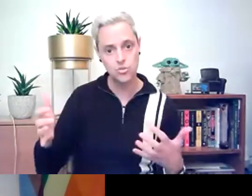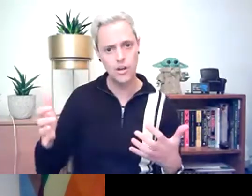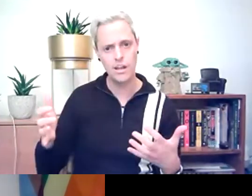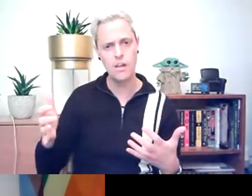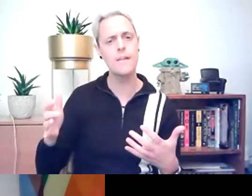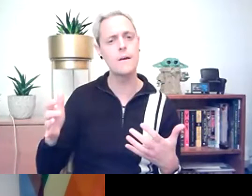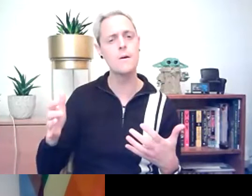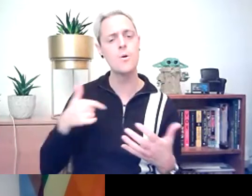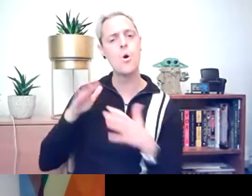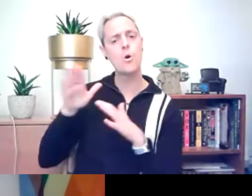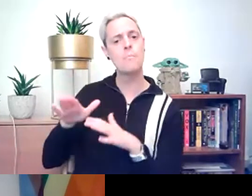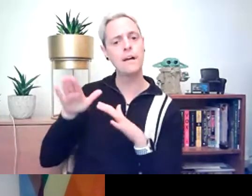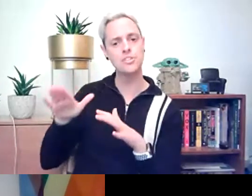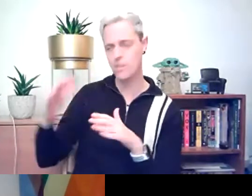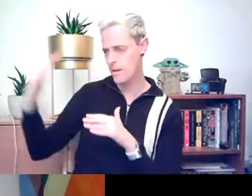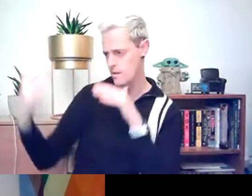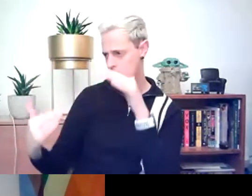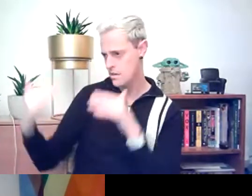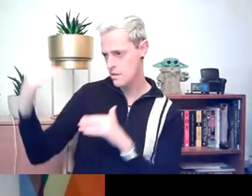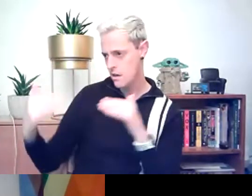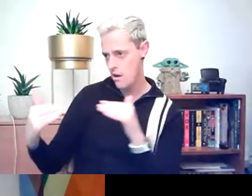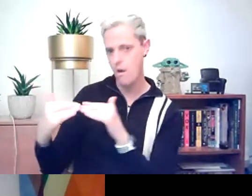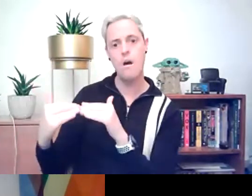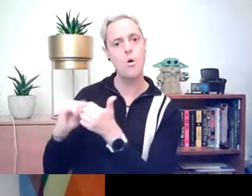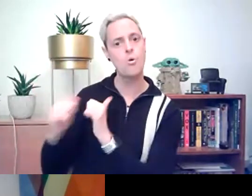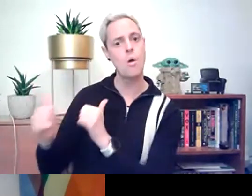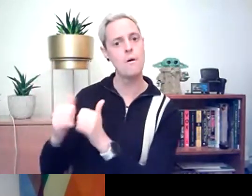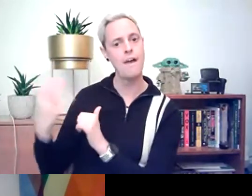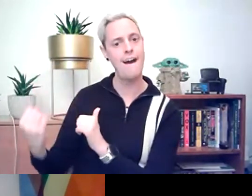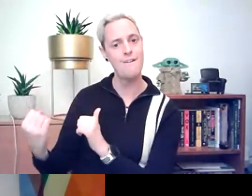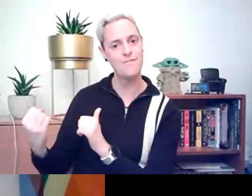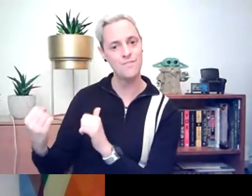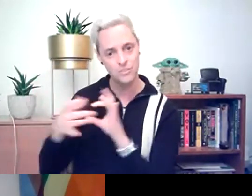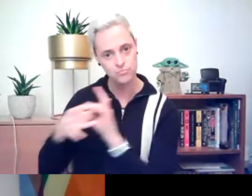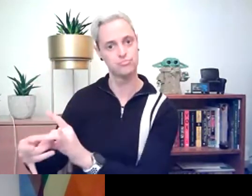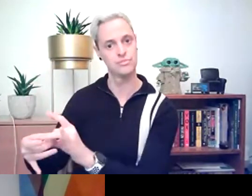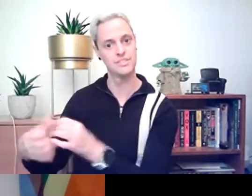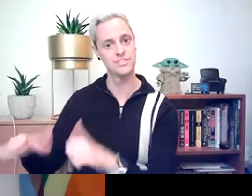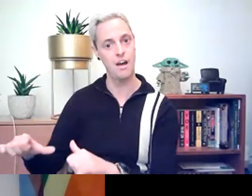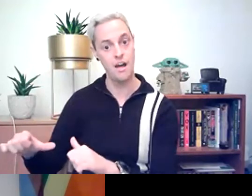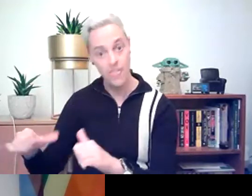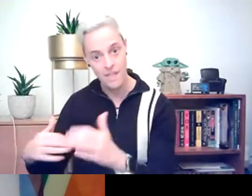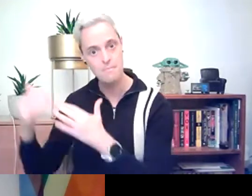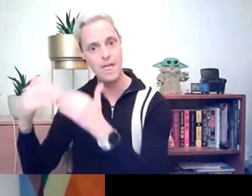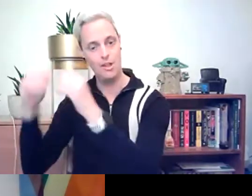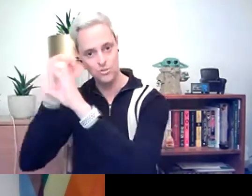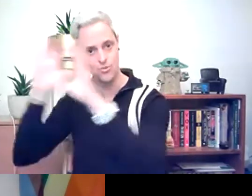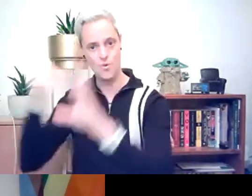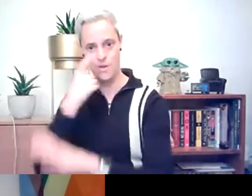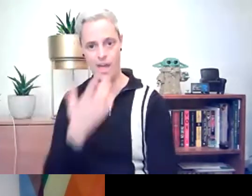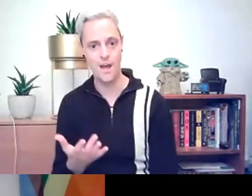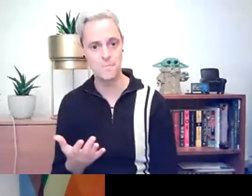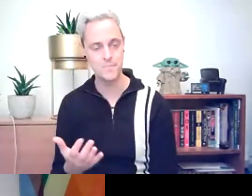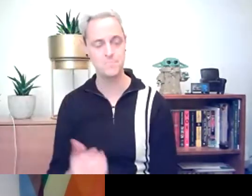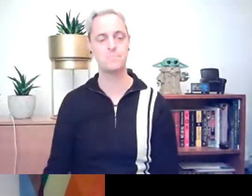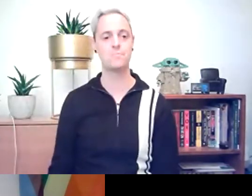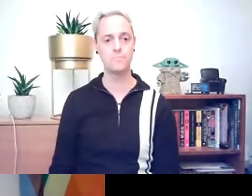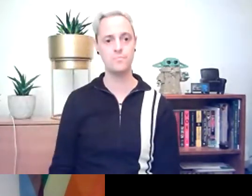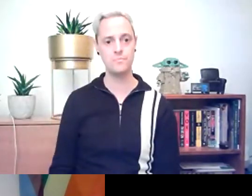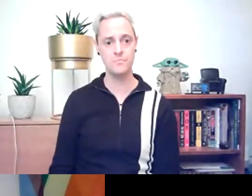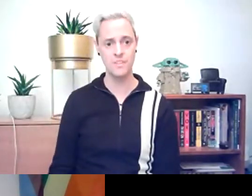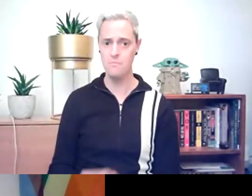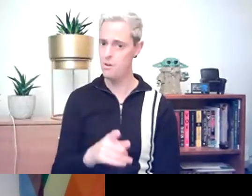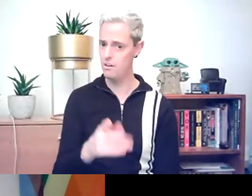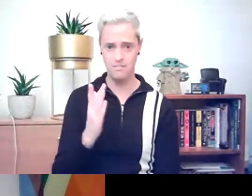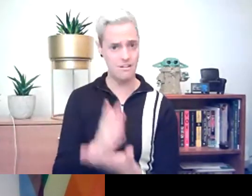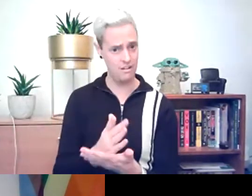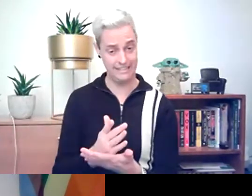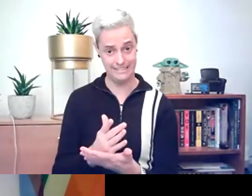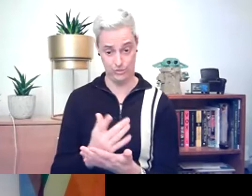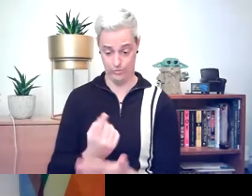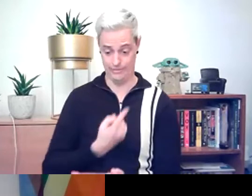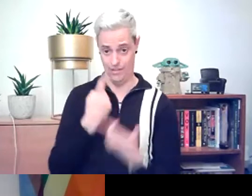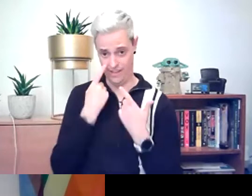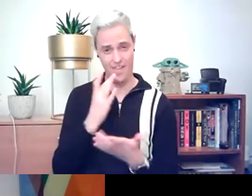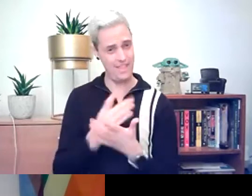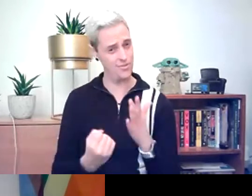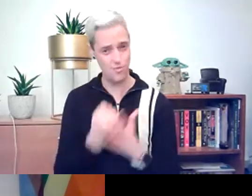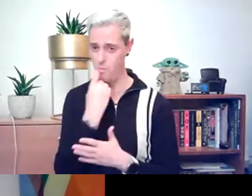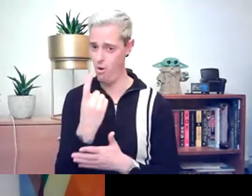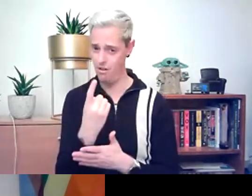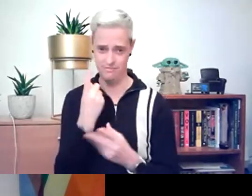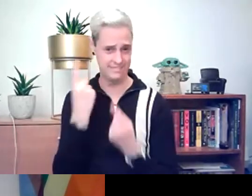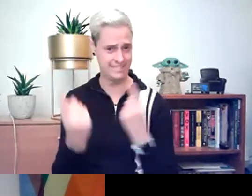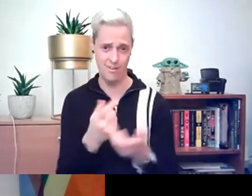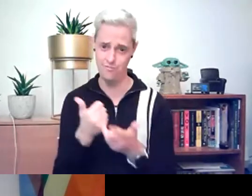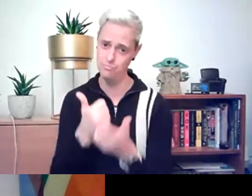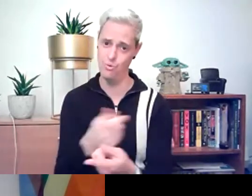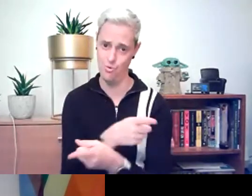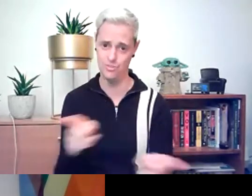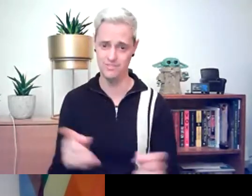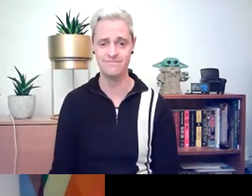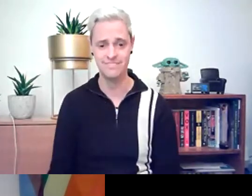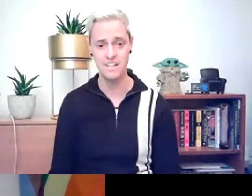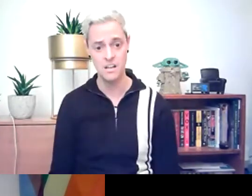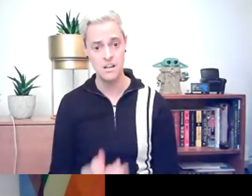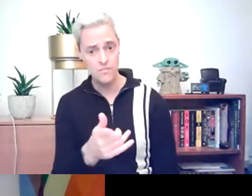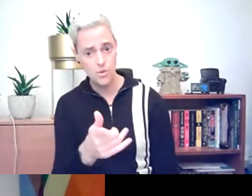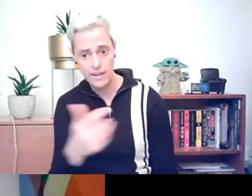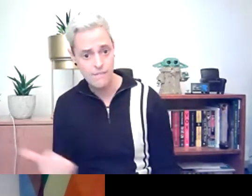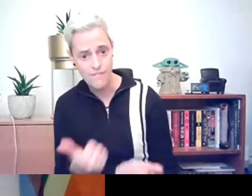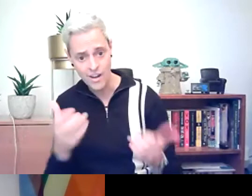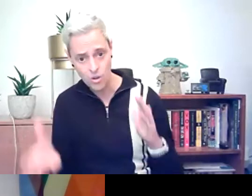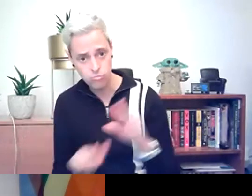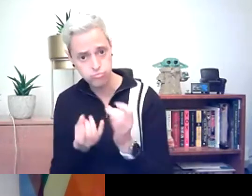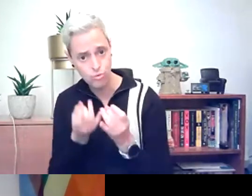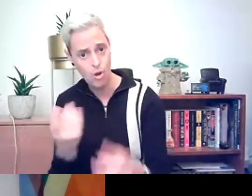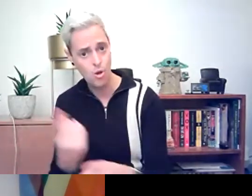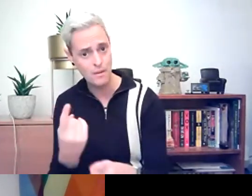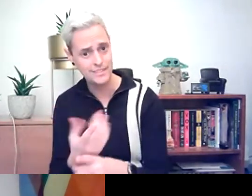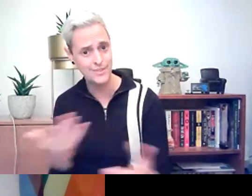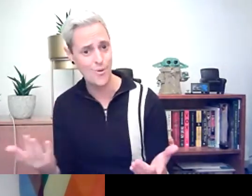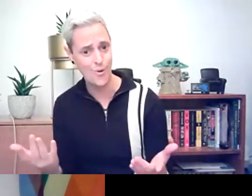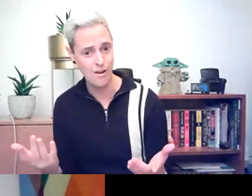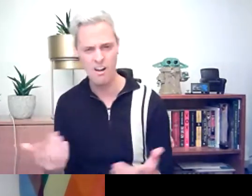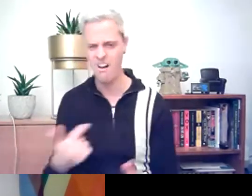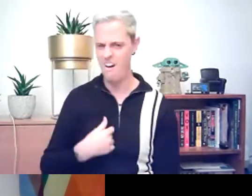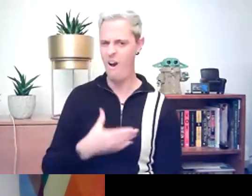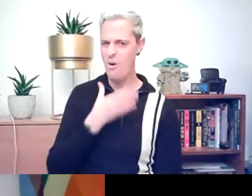good approach as well. 18:59:41 But yeah, the main bit being Of course,